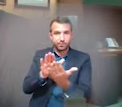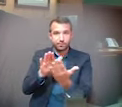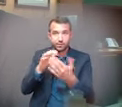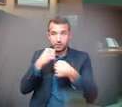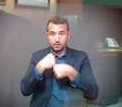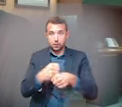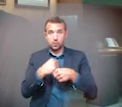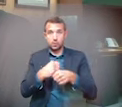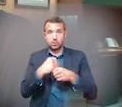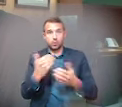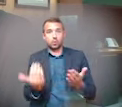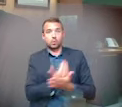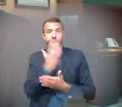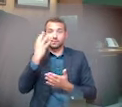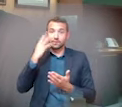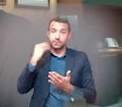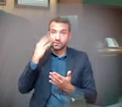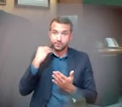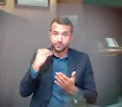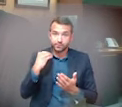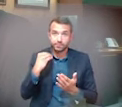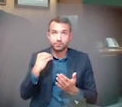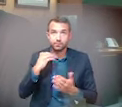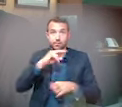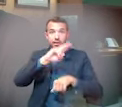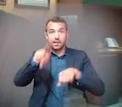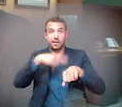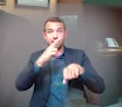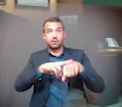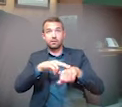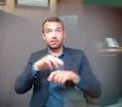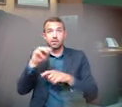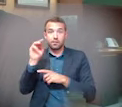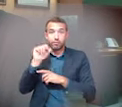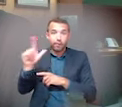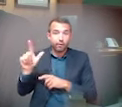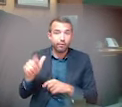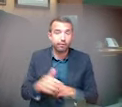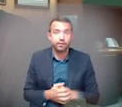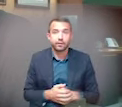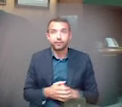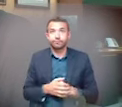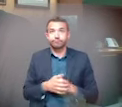a experience when we are on the National Mall or in our digital landscape of what that looks like,